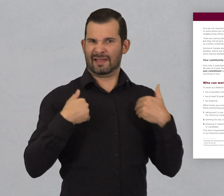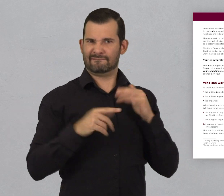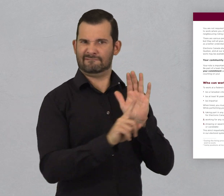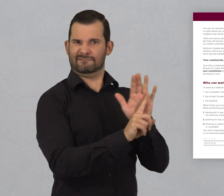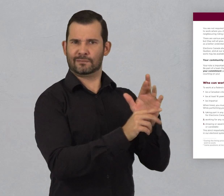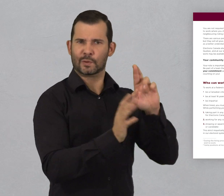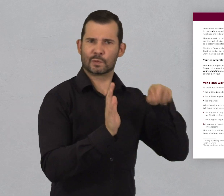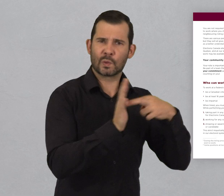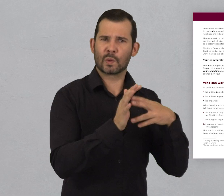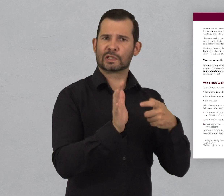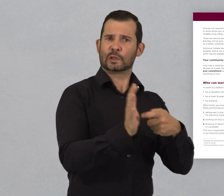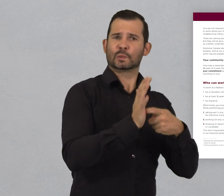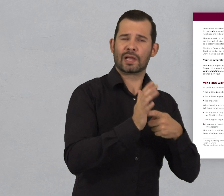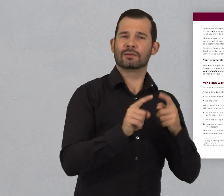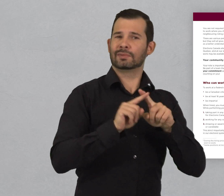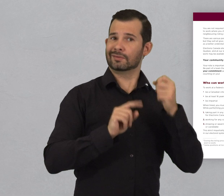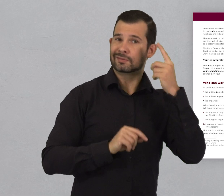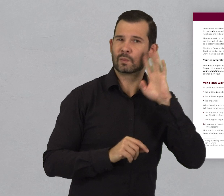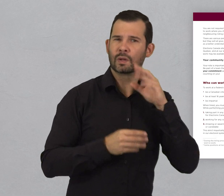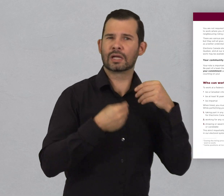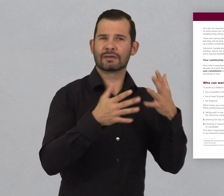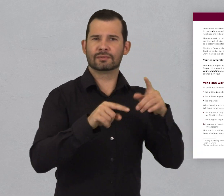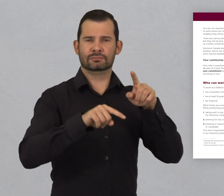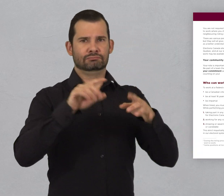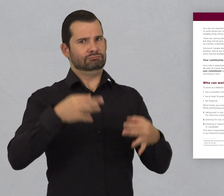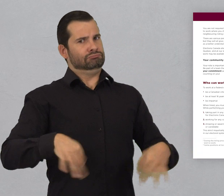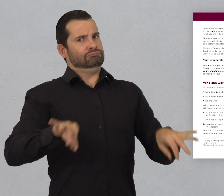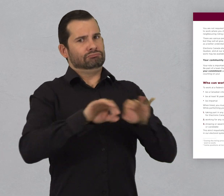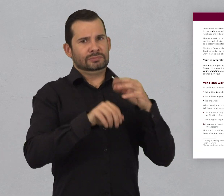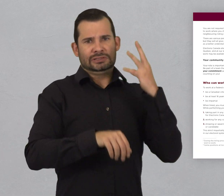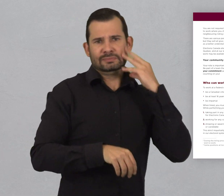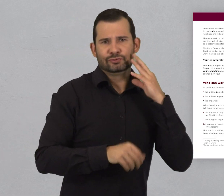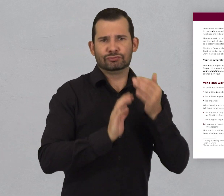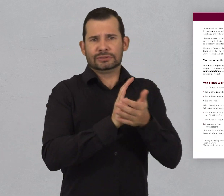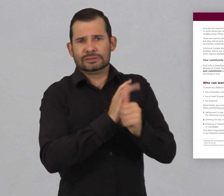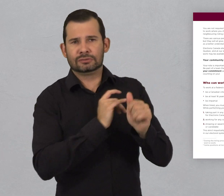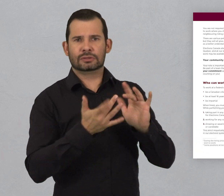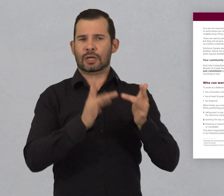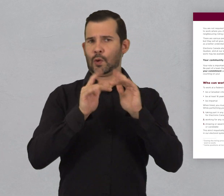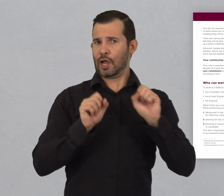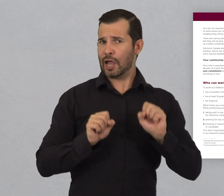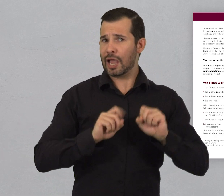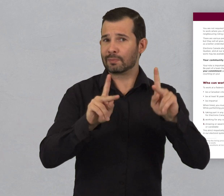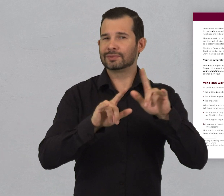but they will all give you valuable experience, skills and networking opportunities, as well as